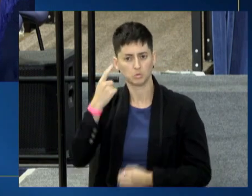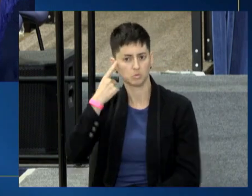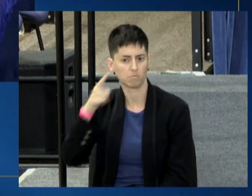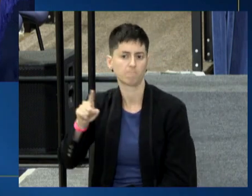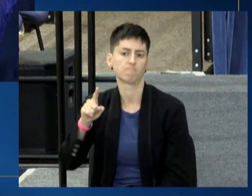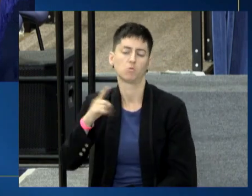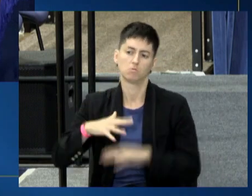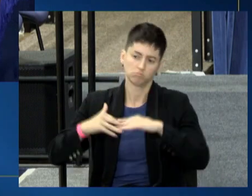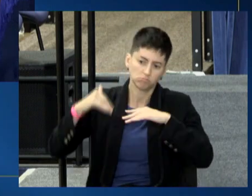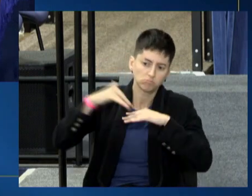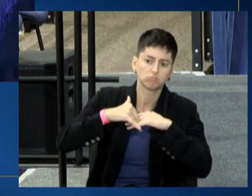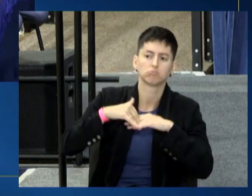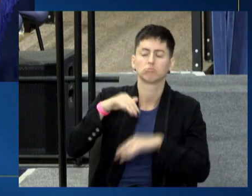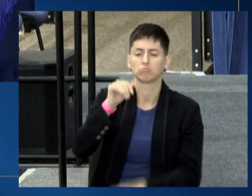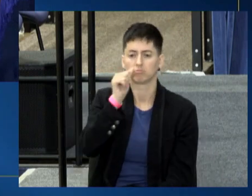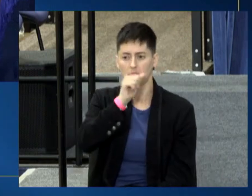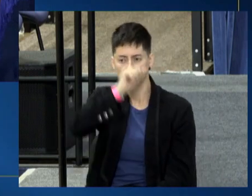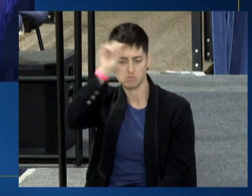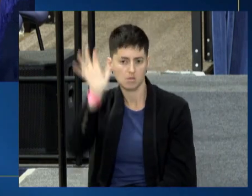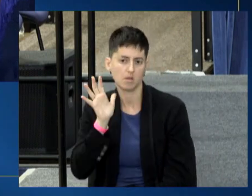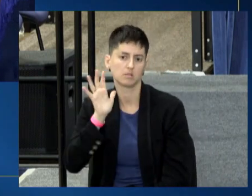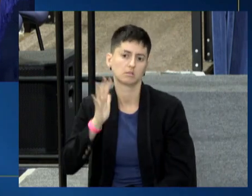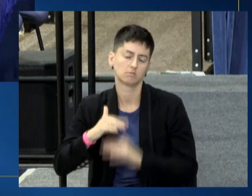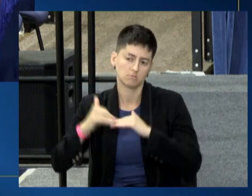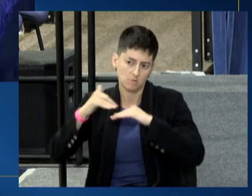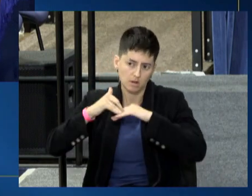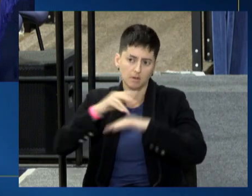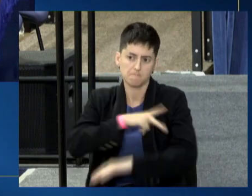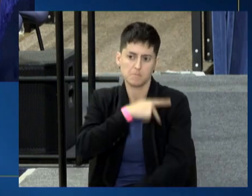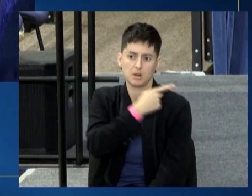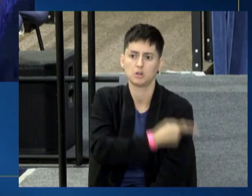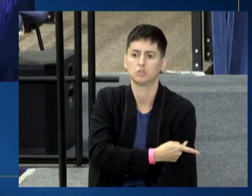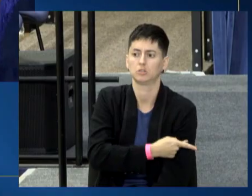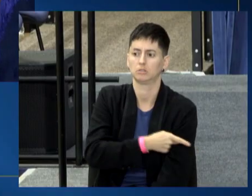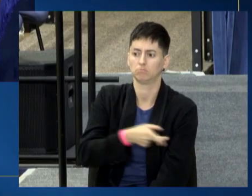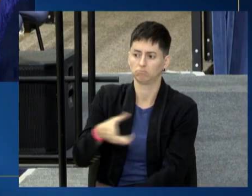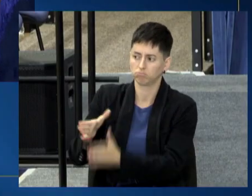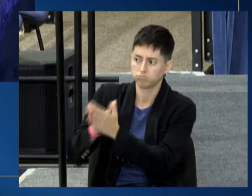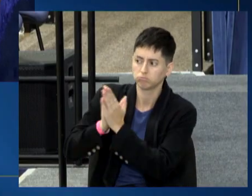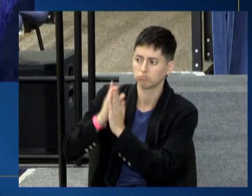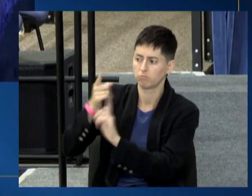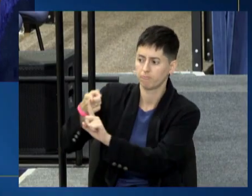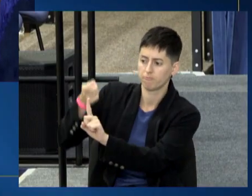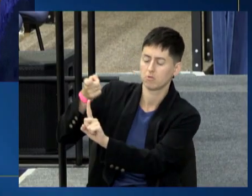calling for significant investments in the Indian Health Service and tribal healthcare. Including